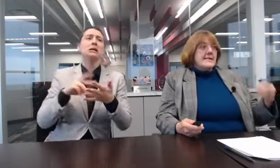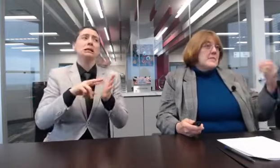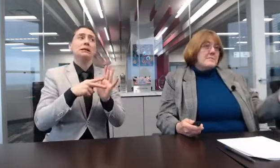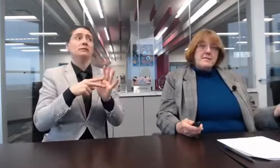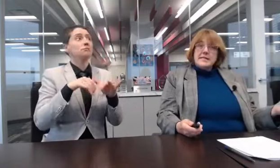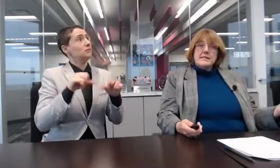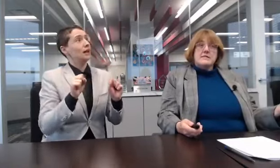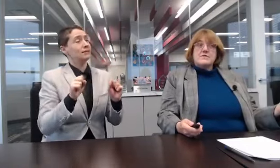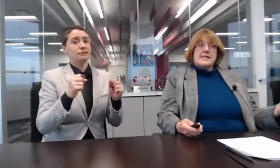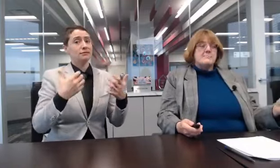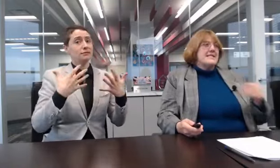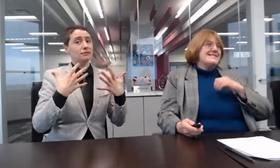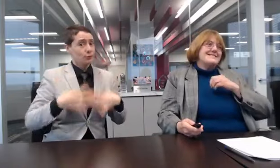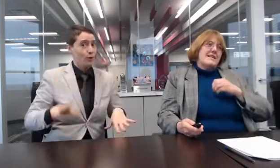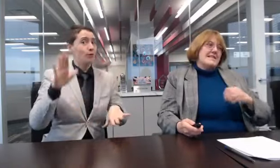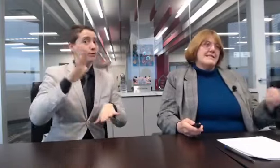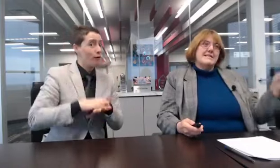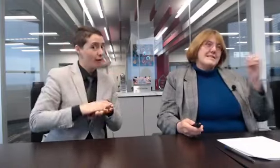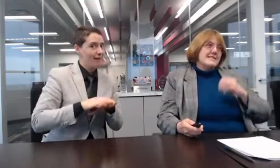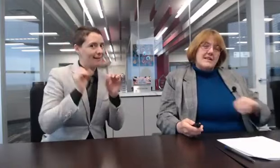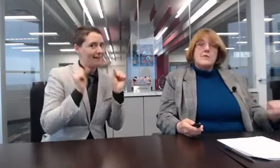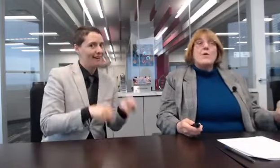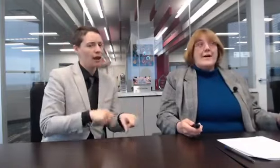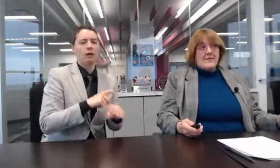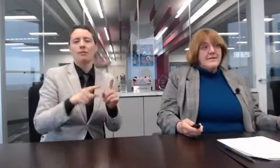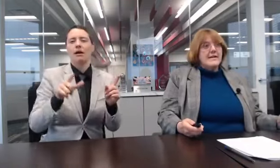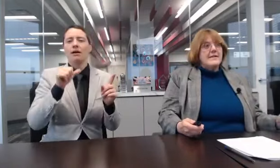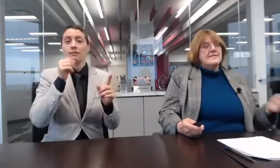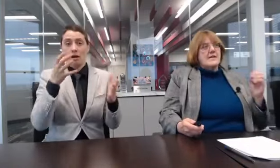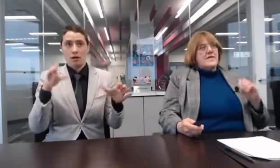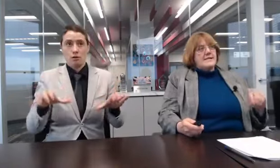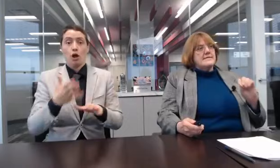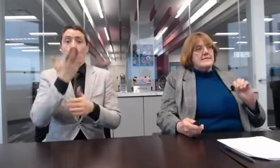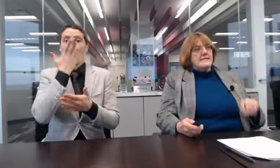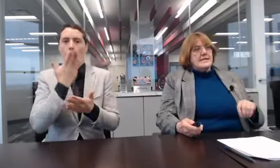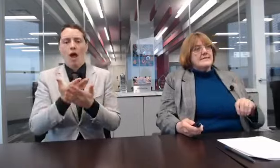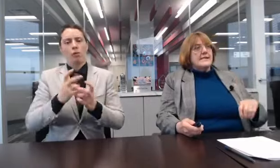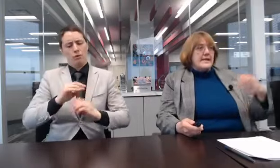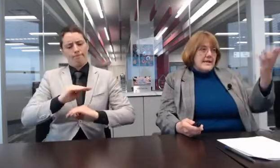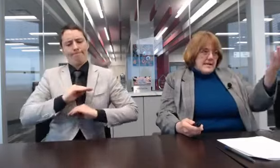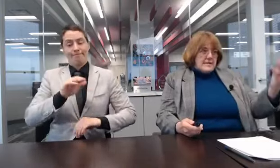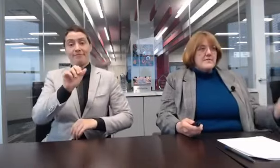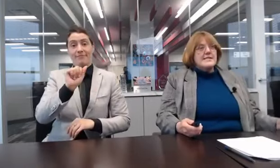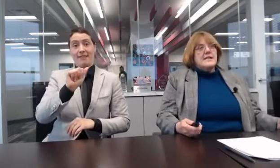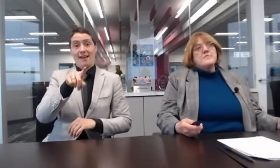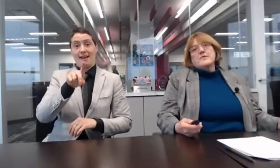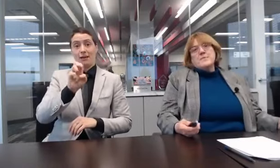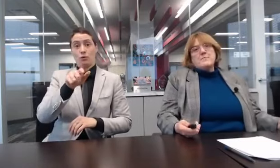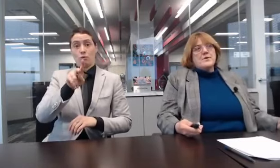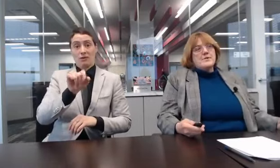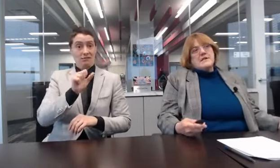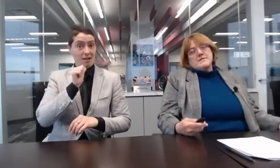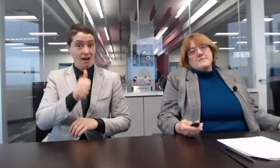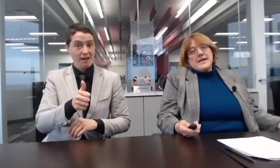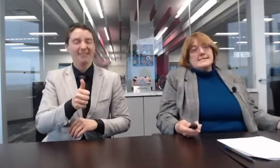they might be able to get dressed, but it's not done well. And so that's the key. Another example of people that when asked,